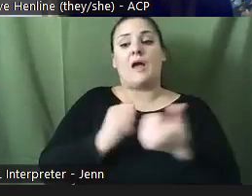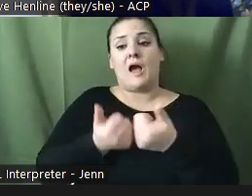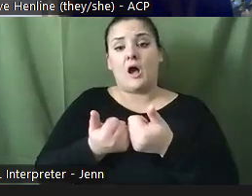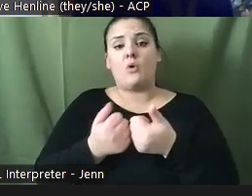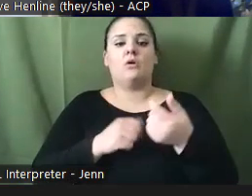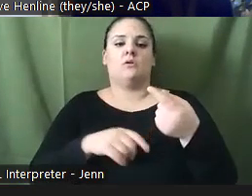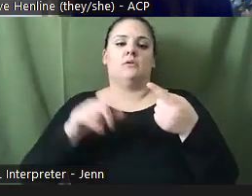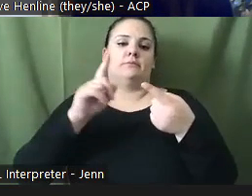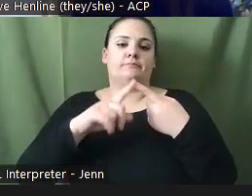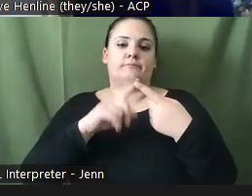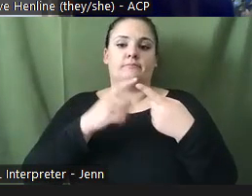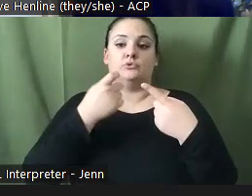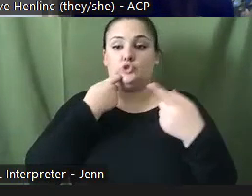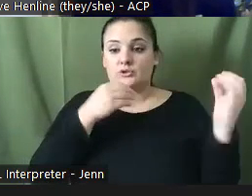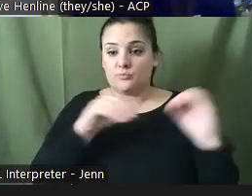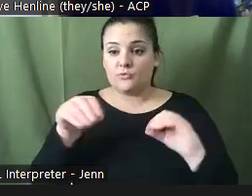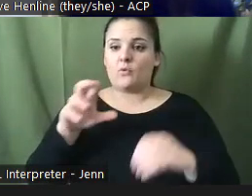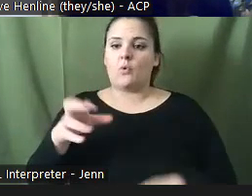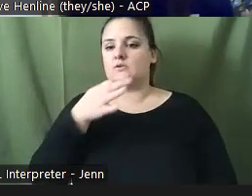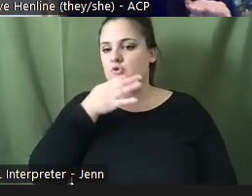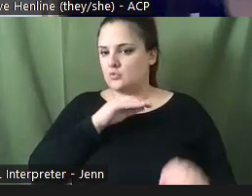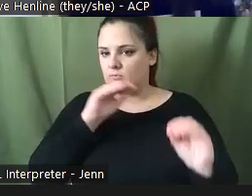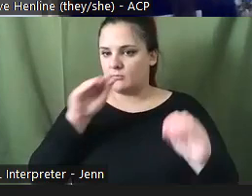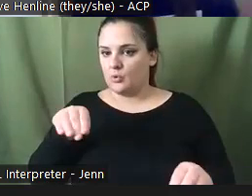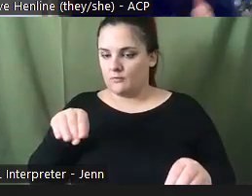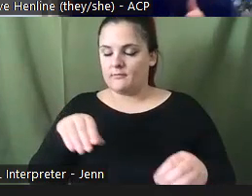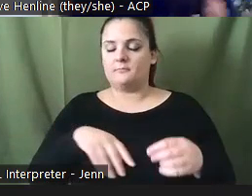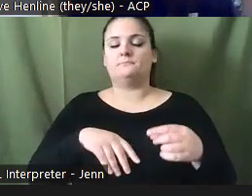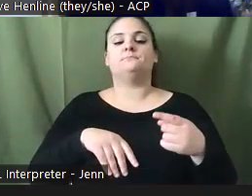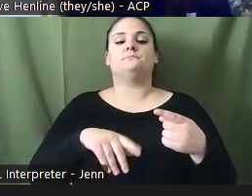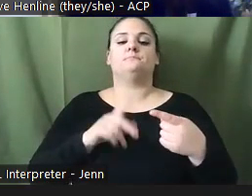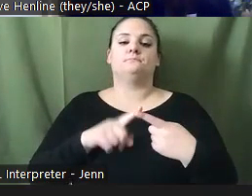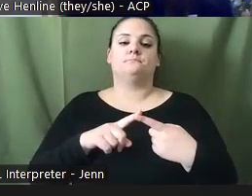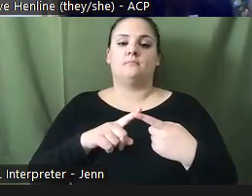indication that it's a good program fit. Because you can redact those records for that 90 days